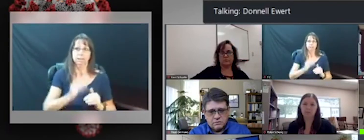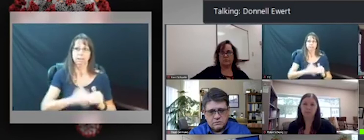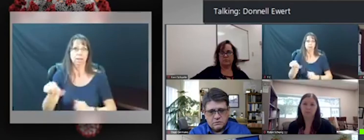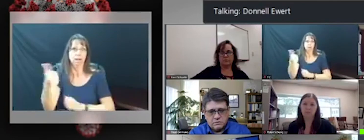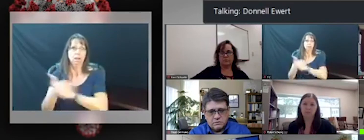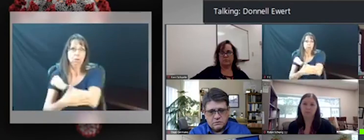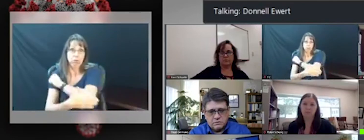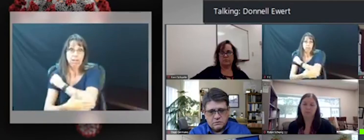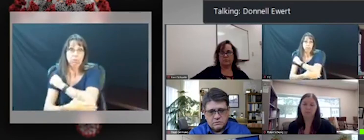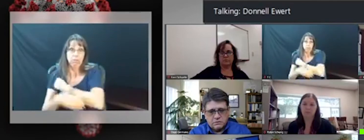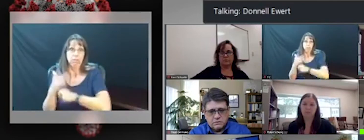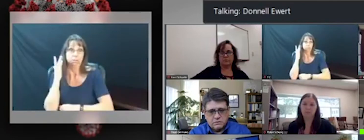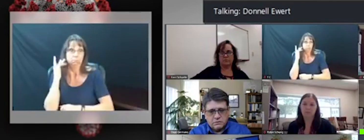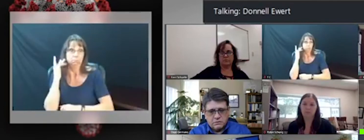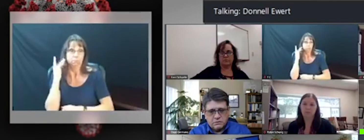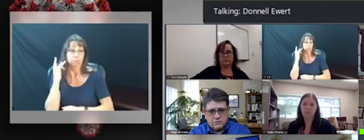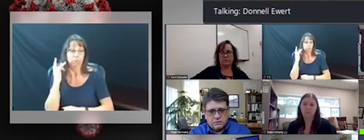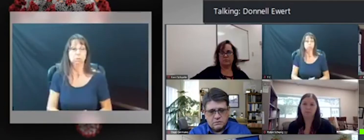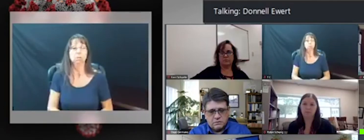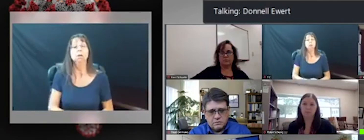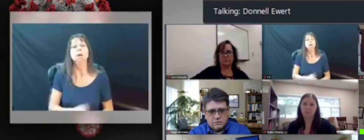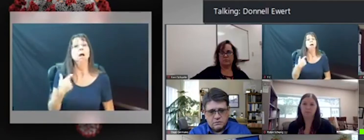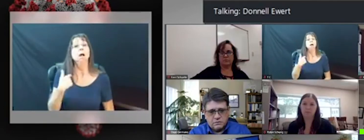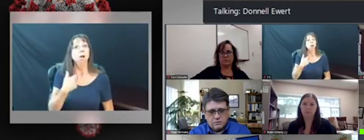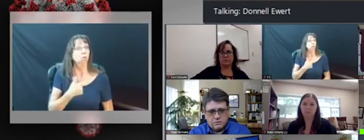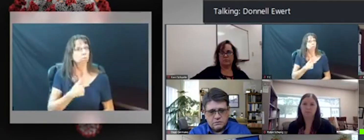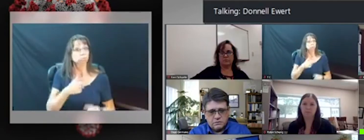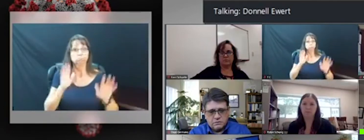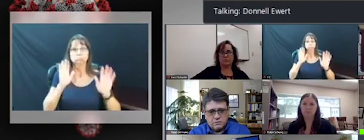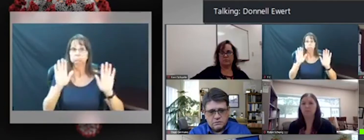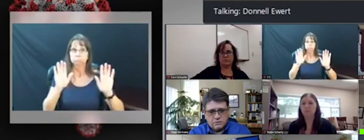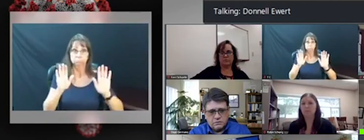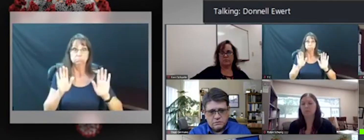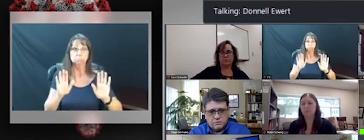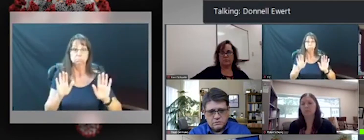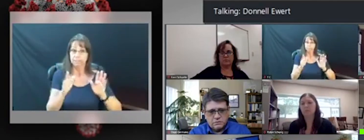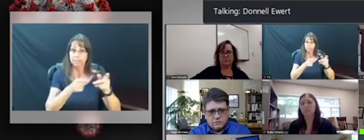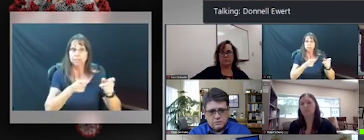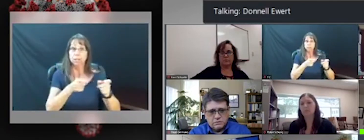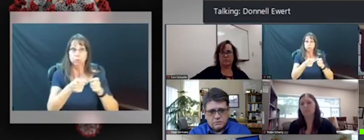I mean it's great. We've been able to control a lot of the situations that have developed.